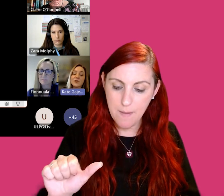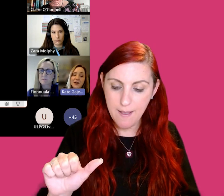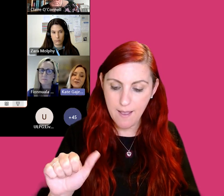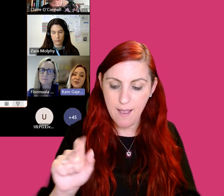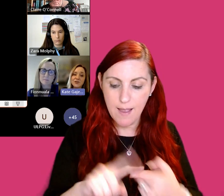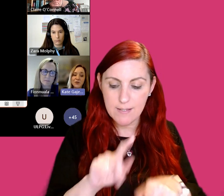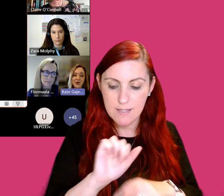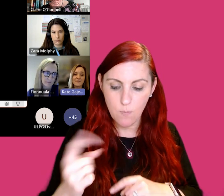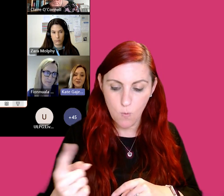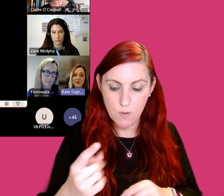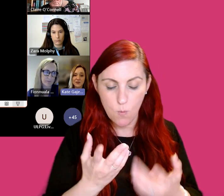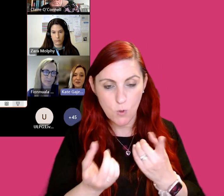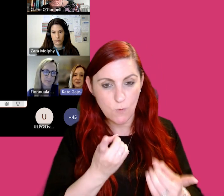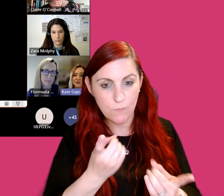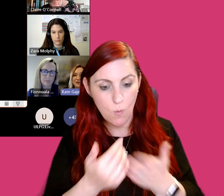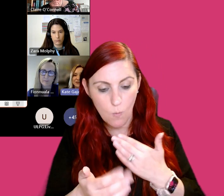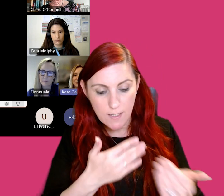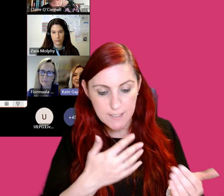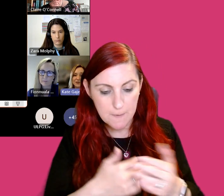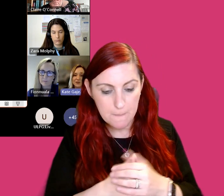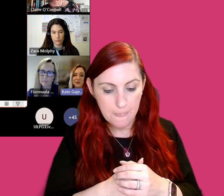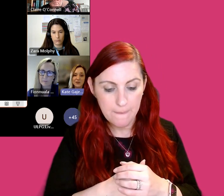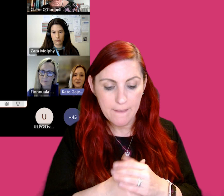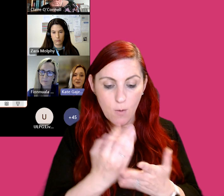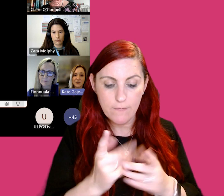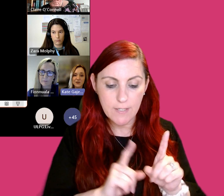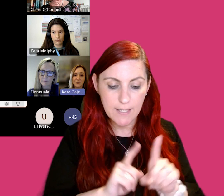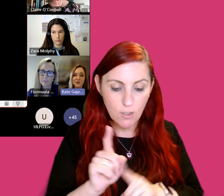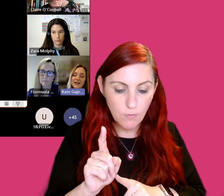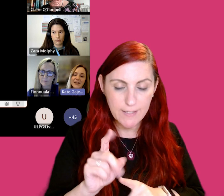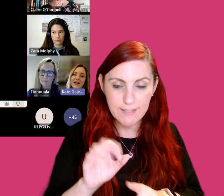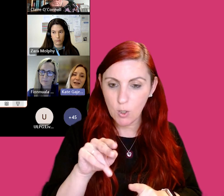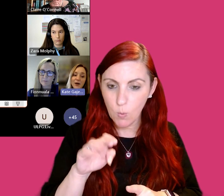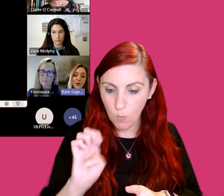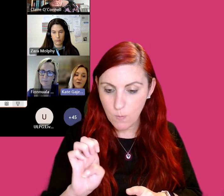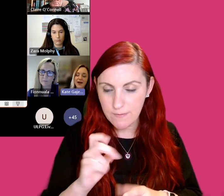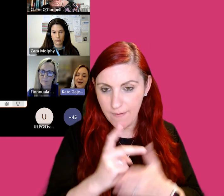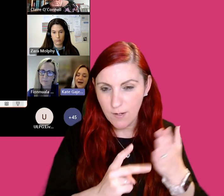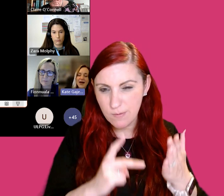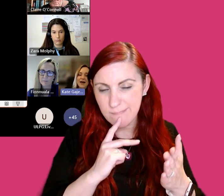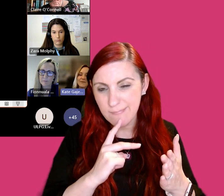so what you have to do you have to um increase your glucose values ideally in a in a quick way